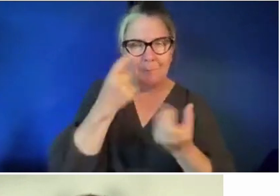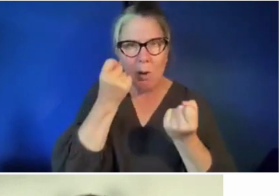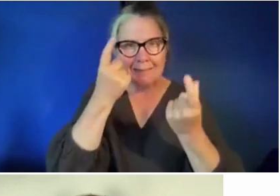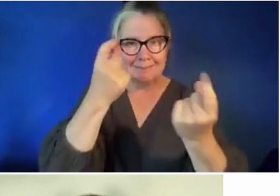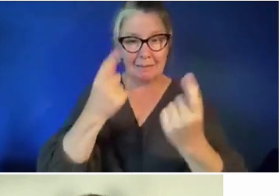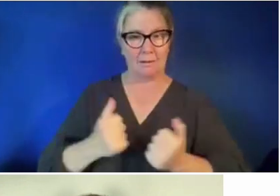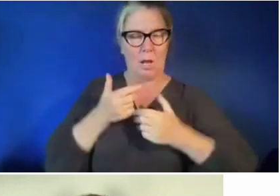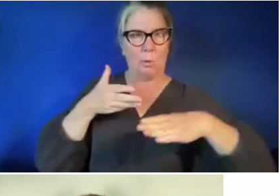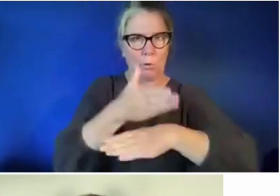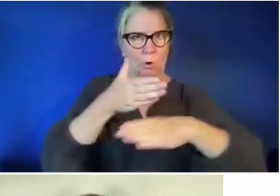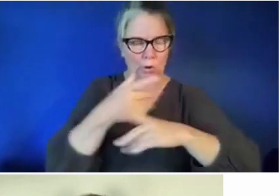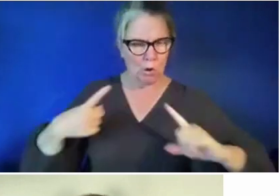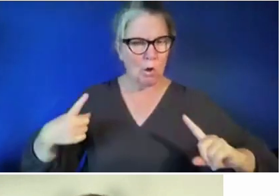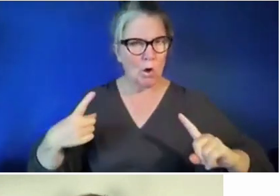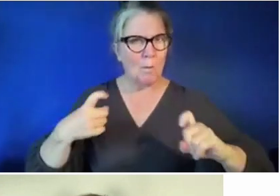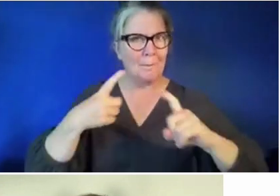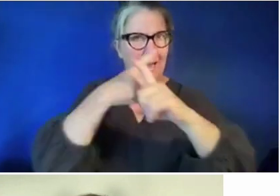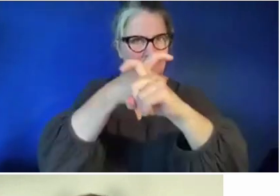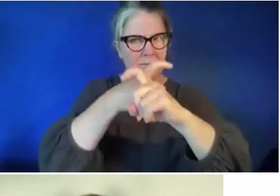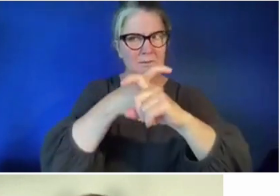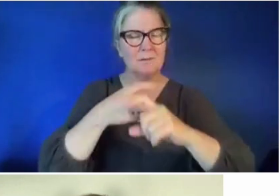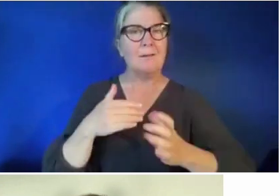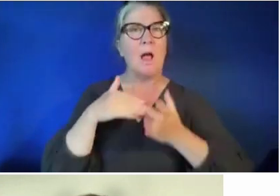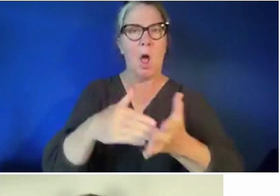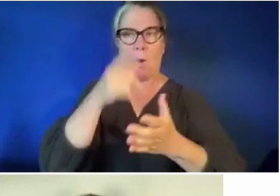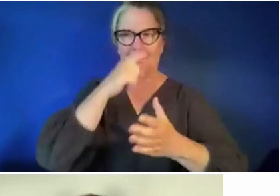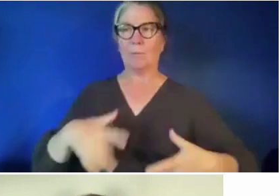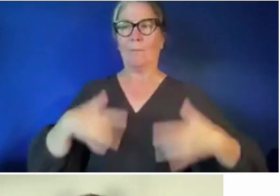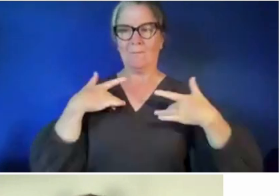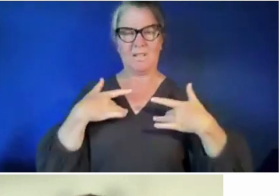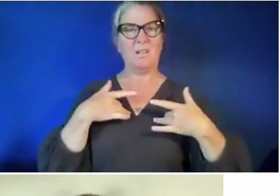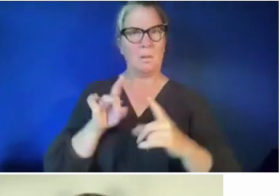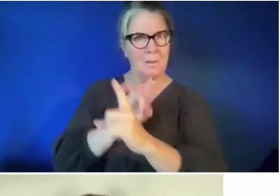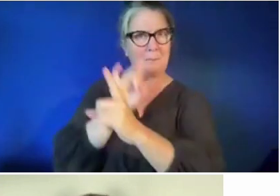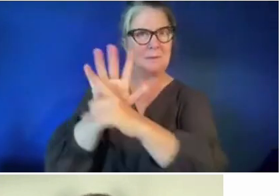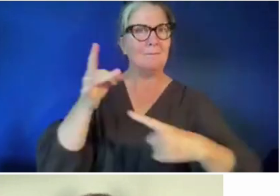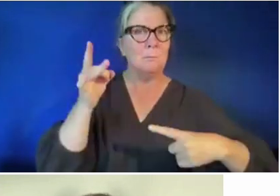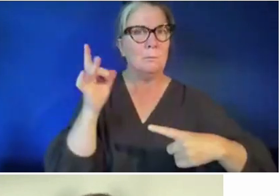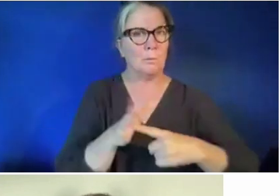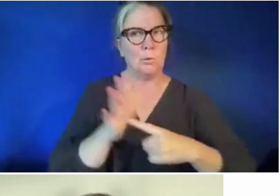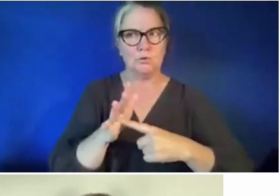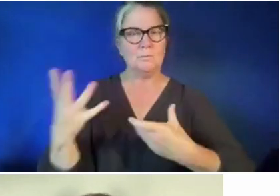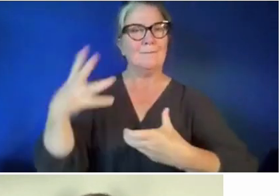And I do believe that that helps create that work satisfaction, that job satisfaction that we need.